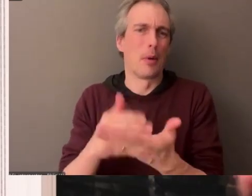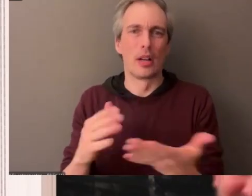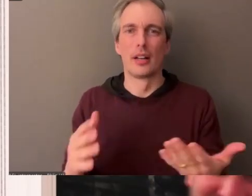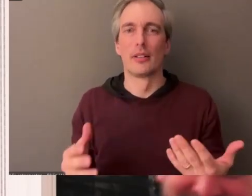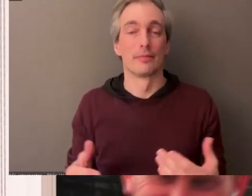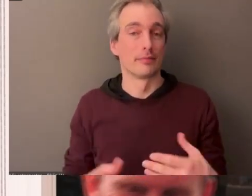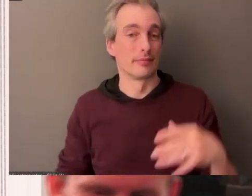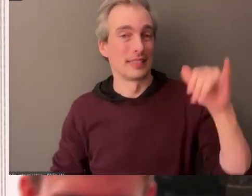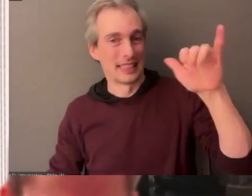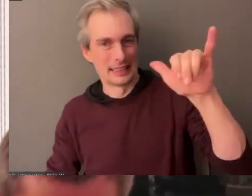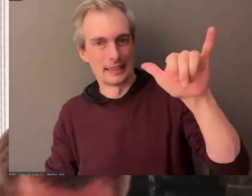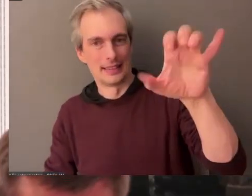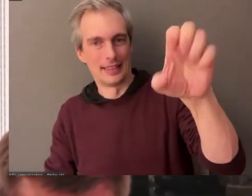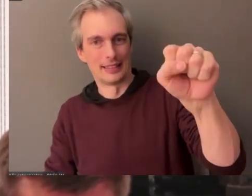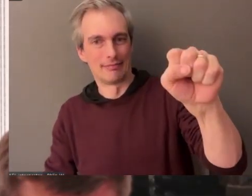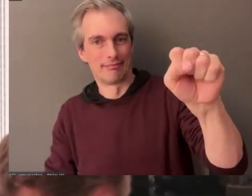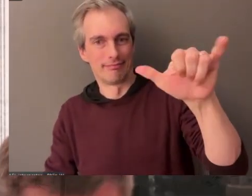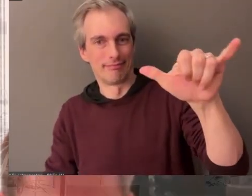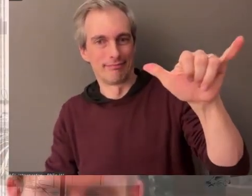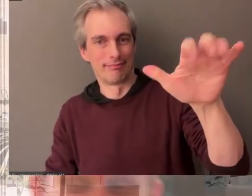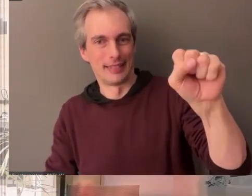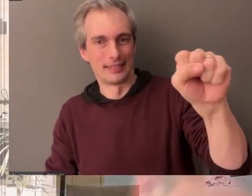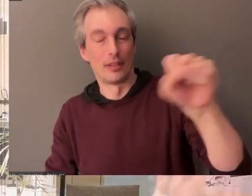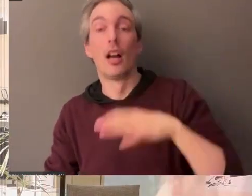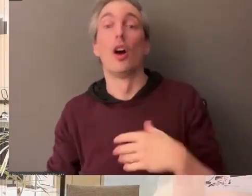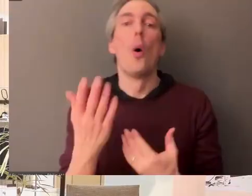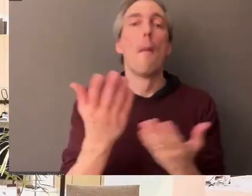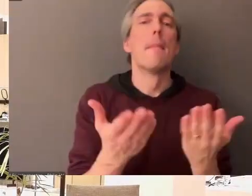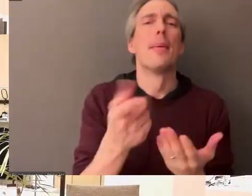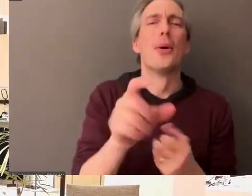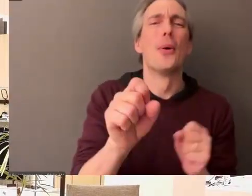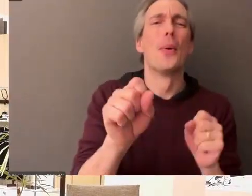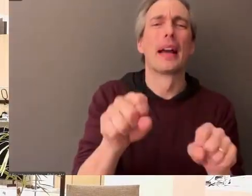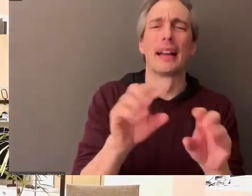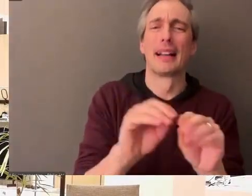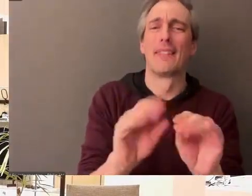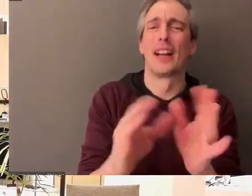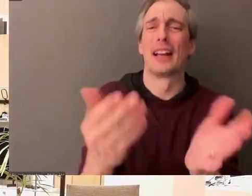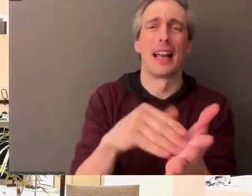So perhaps you can clarify again. But as long as I have the mic... And as long as we're talking